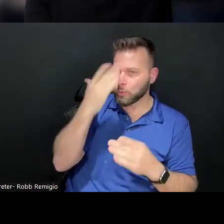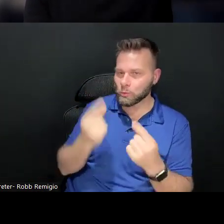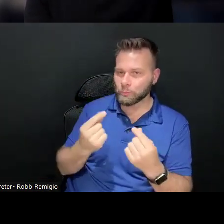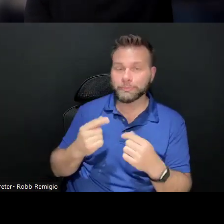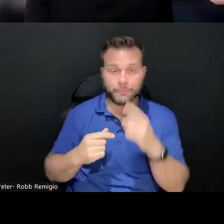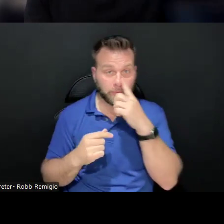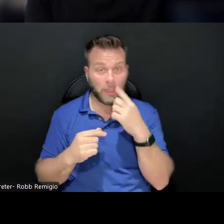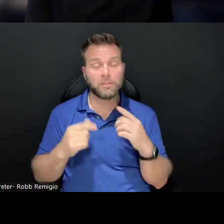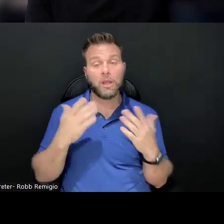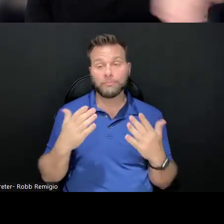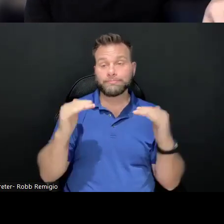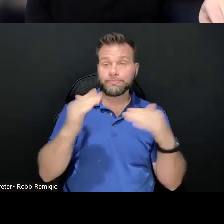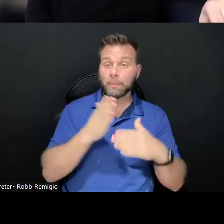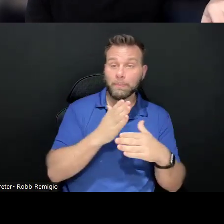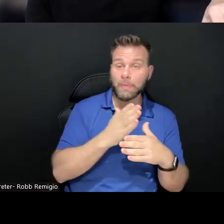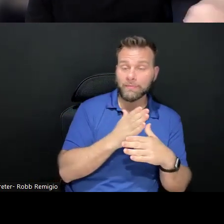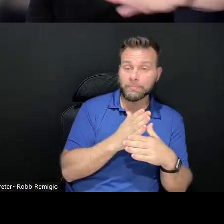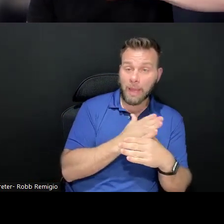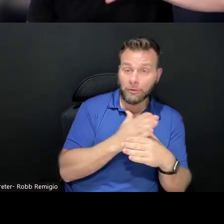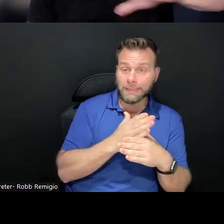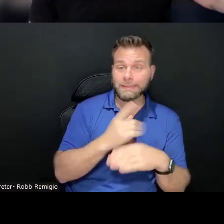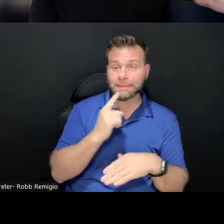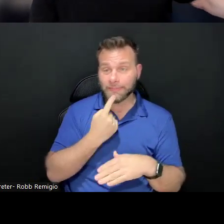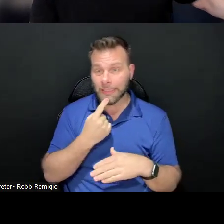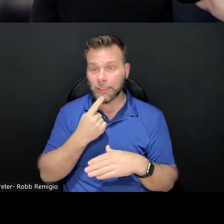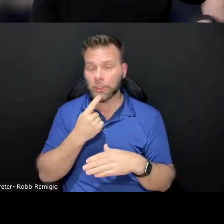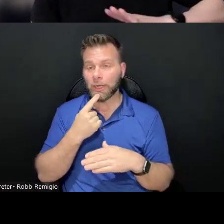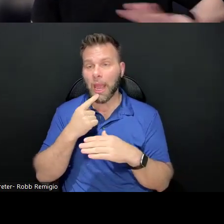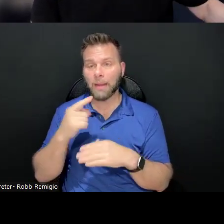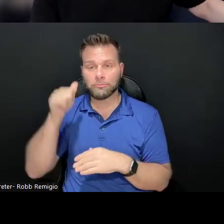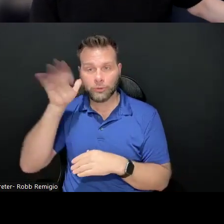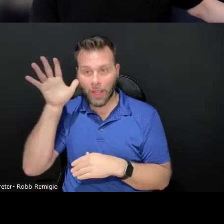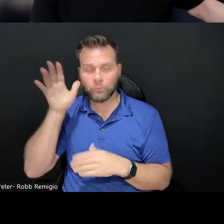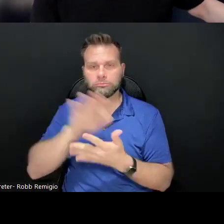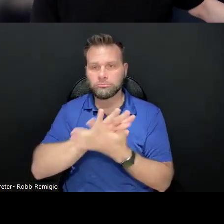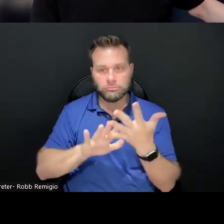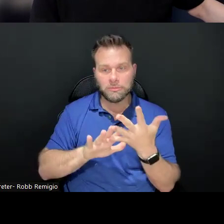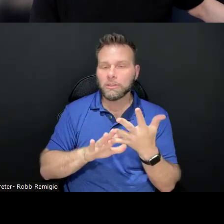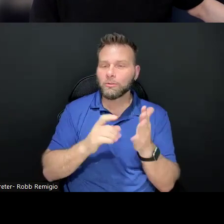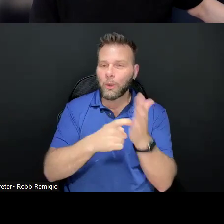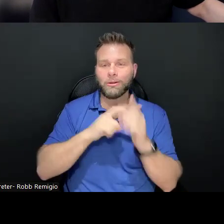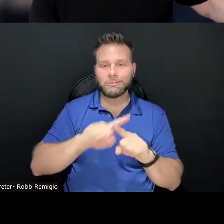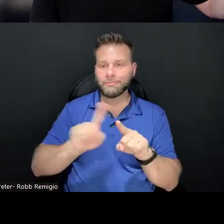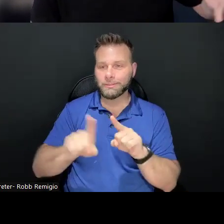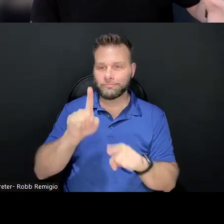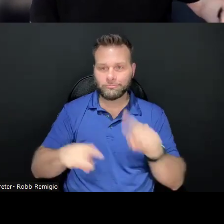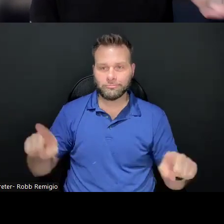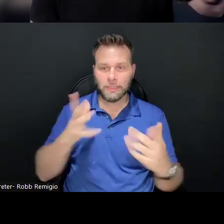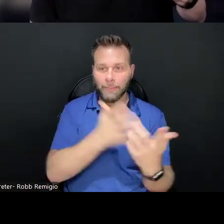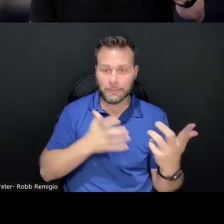Again, a bilateral hearing loss, severe hearing loss, completely different things and require completely different